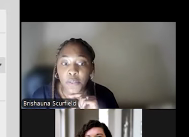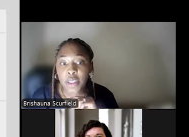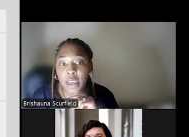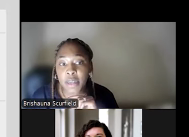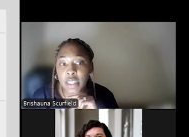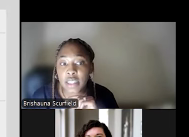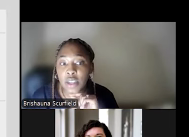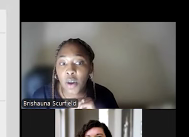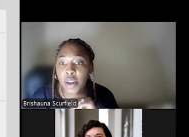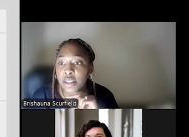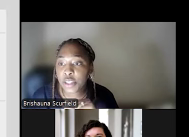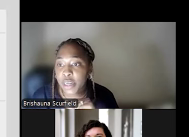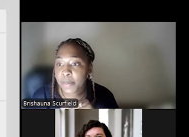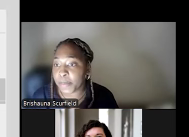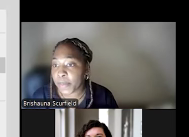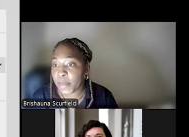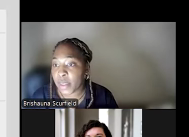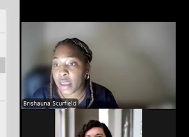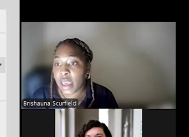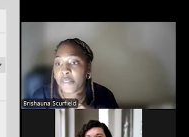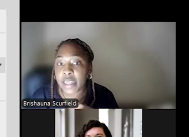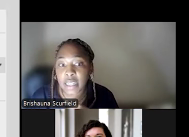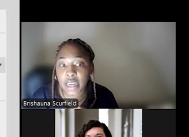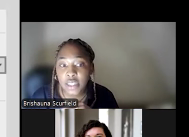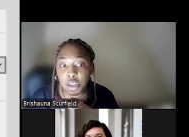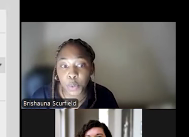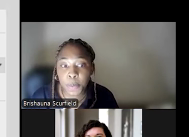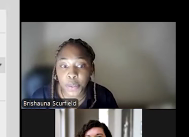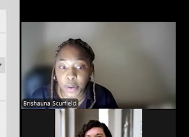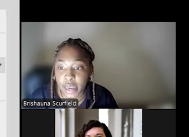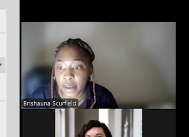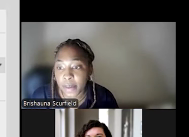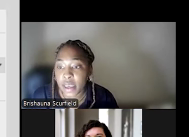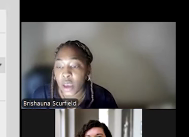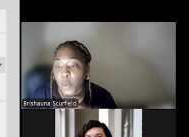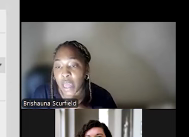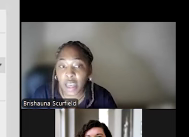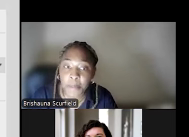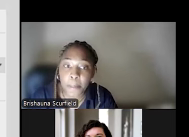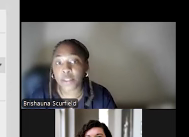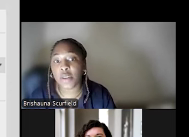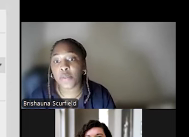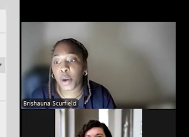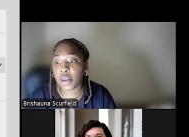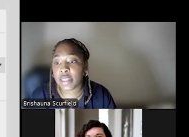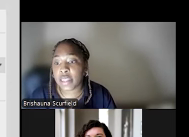for the image that's on the screen. If I select group three, what I love about Microsoft Word is